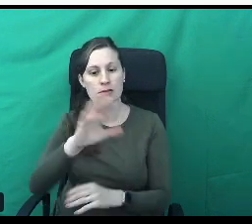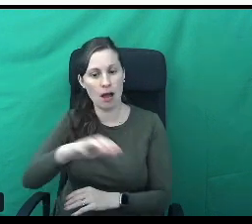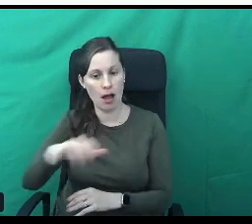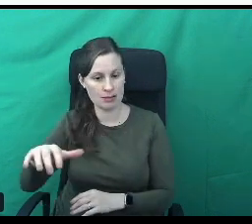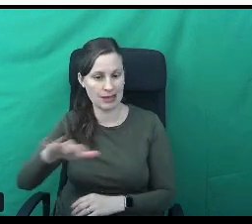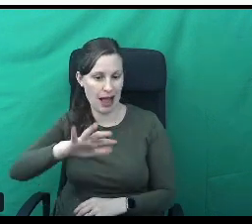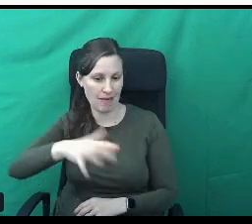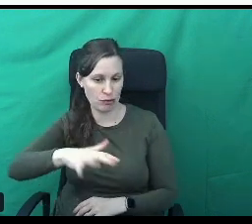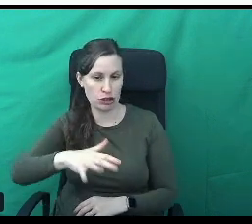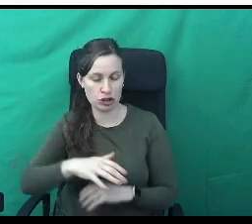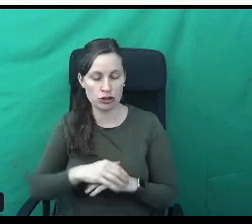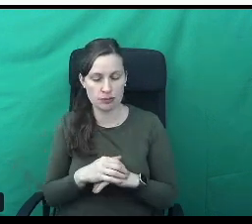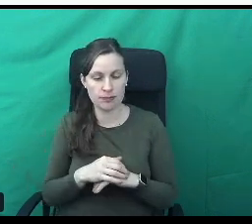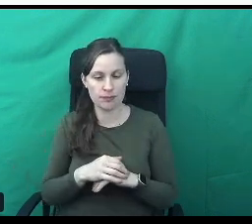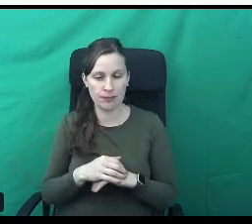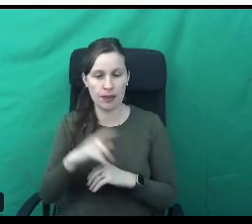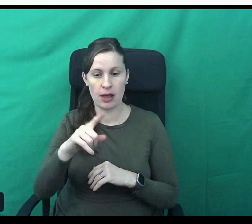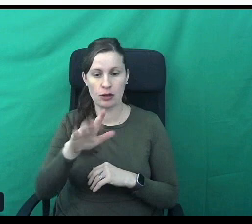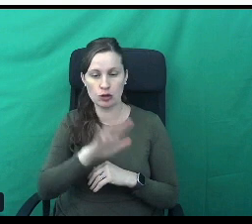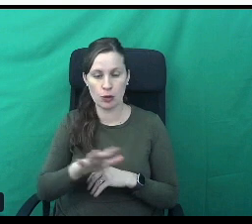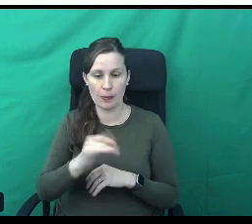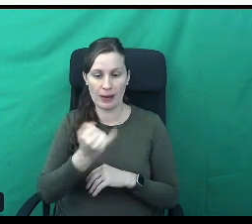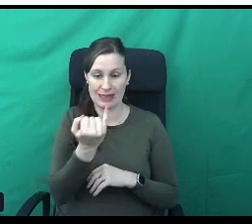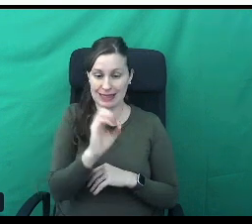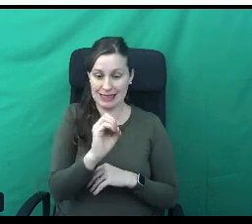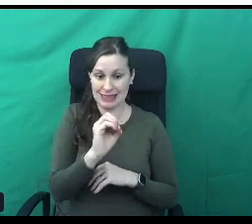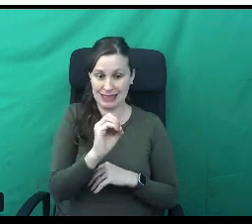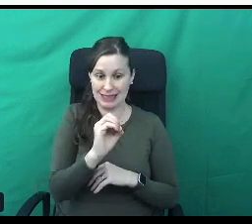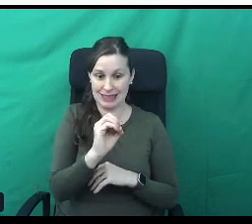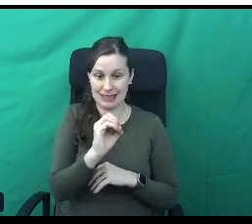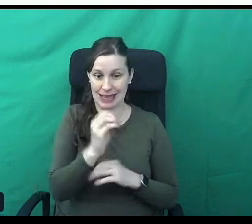So it comes to 60 per page on average. That's an awful lot really.